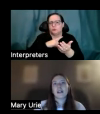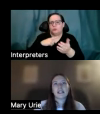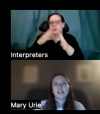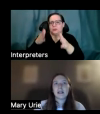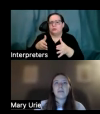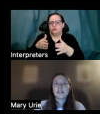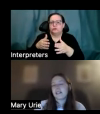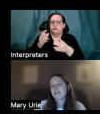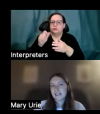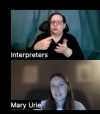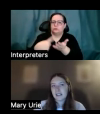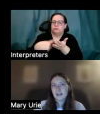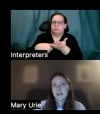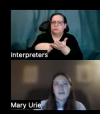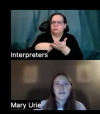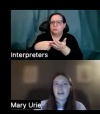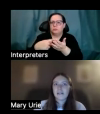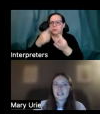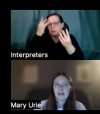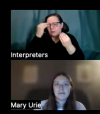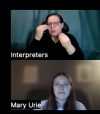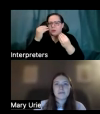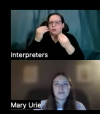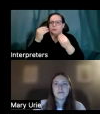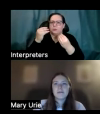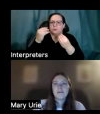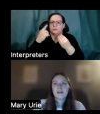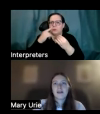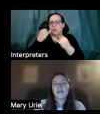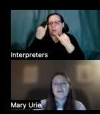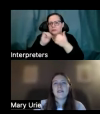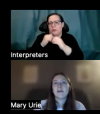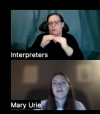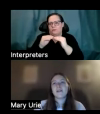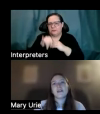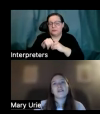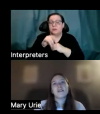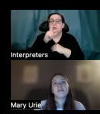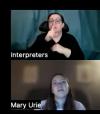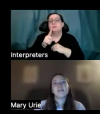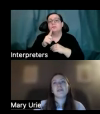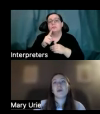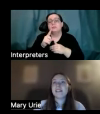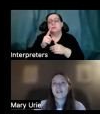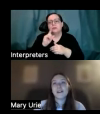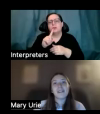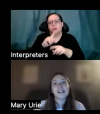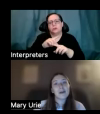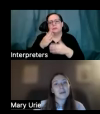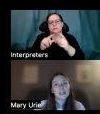try to get them to think of ideas for how to fix that. Some other that are some different ways that you can find out about